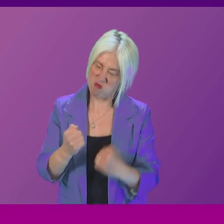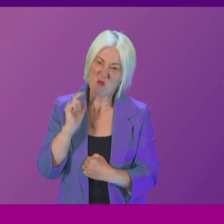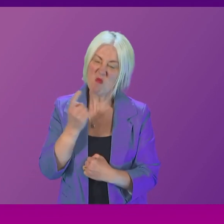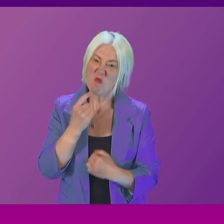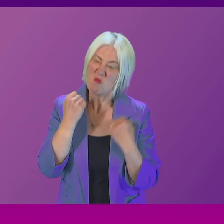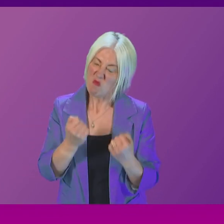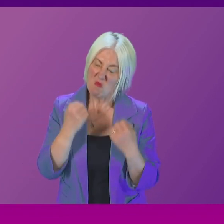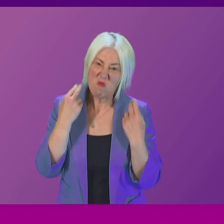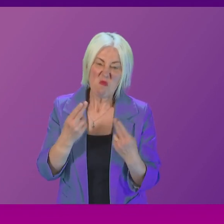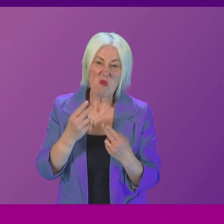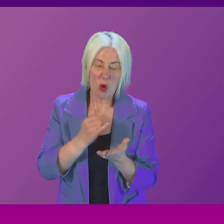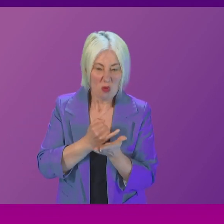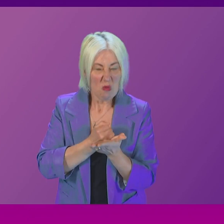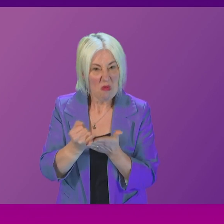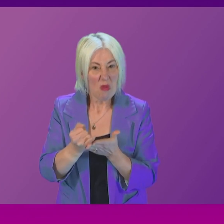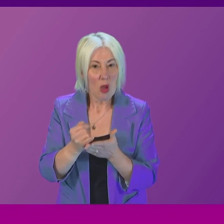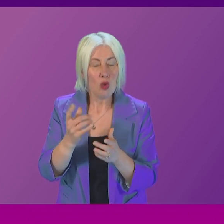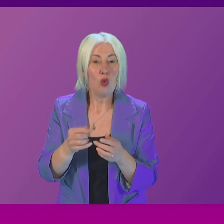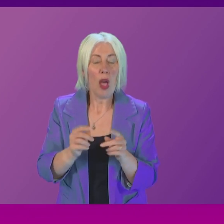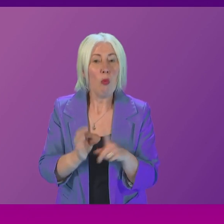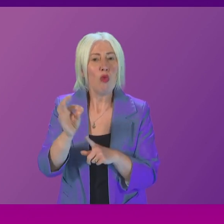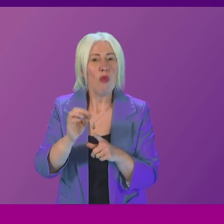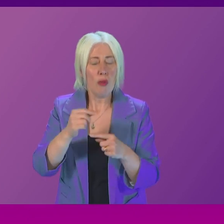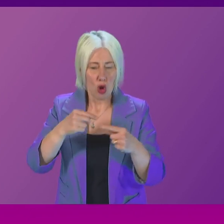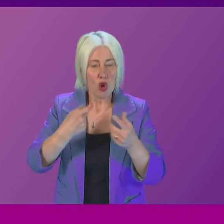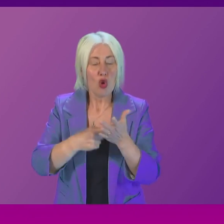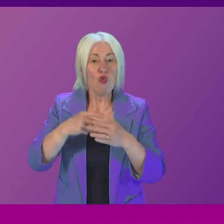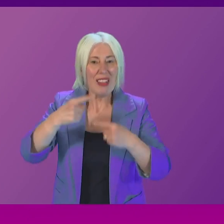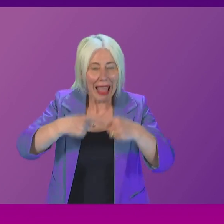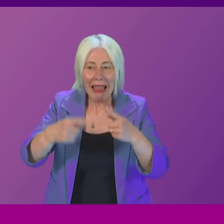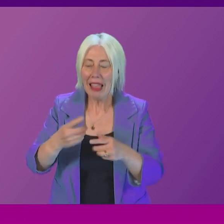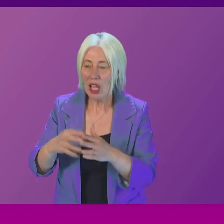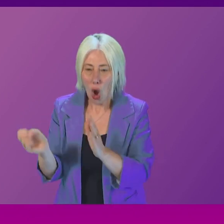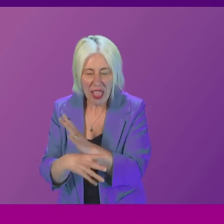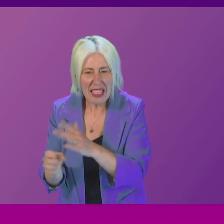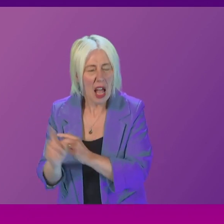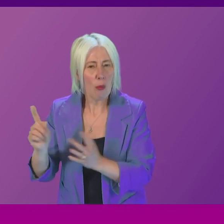over a measure to improve recycling and dramatically reduce litter by seeking to sabotage regulations